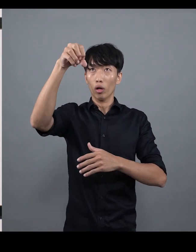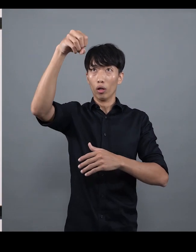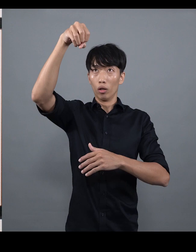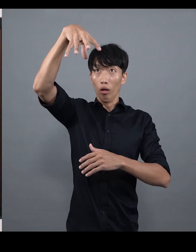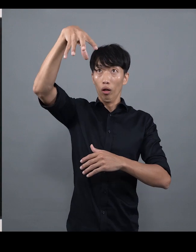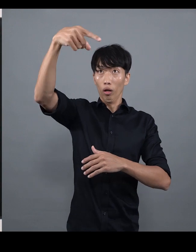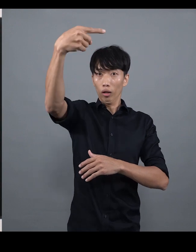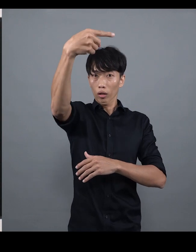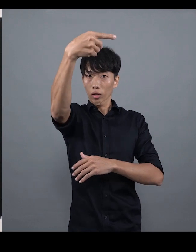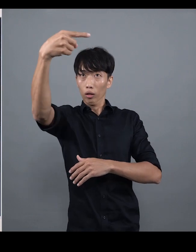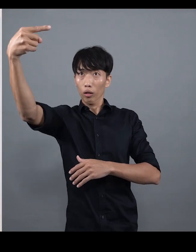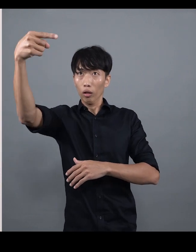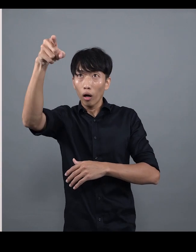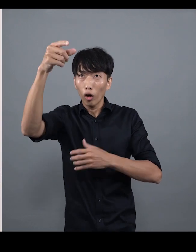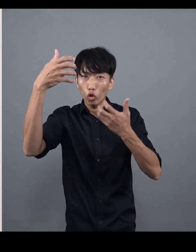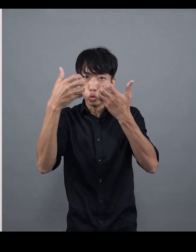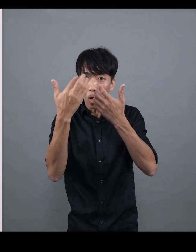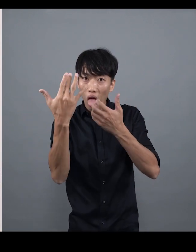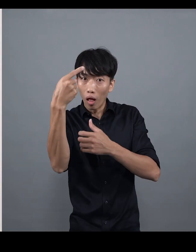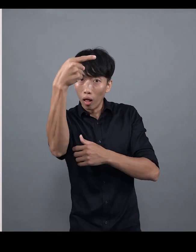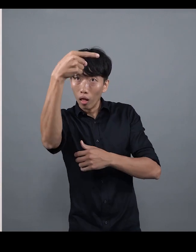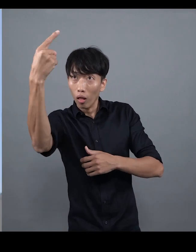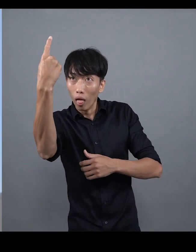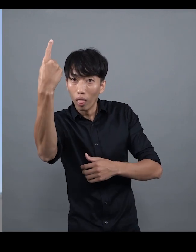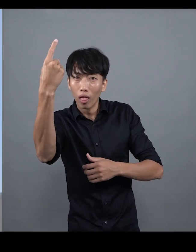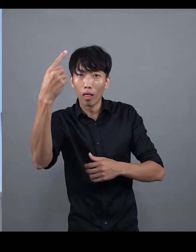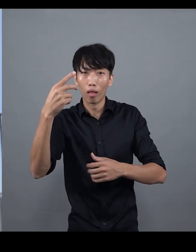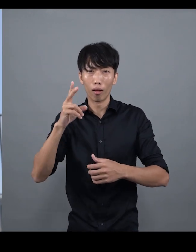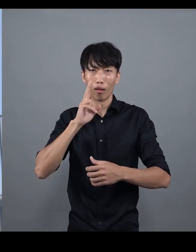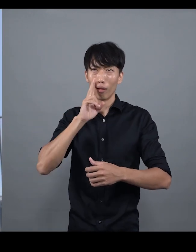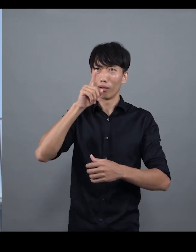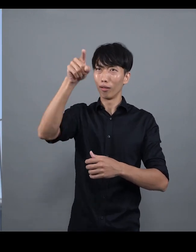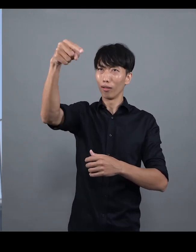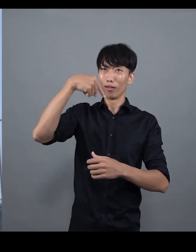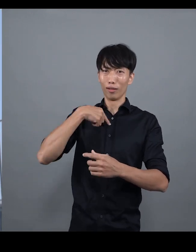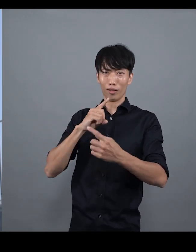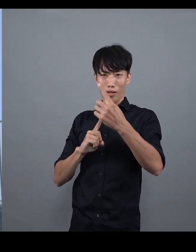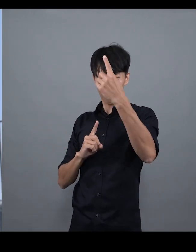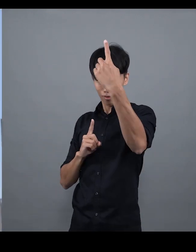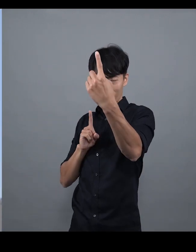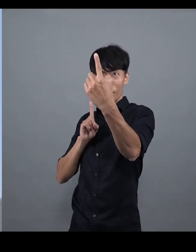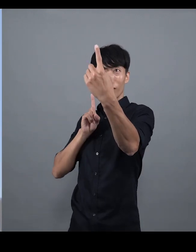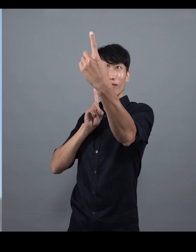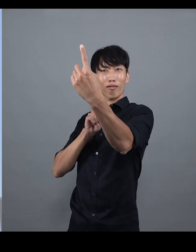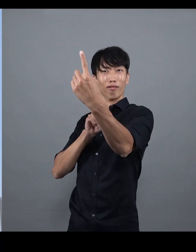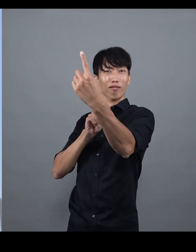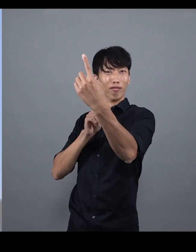So, in the end, this notion of ‘one’ appeared and it reflected me, waiting alone on the street